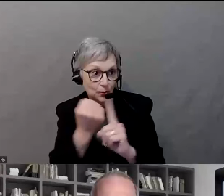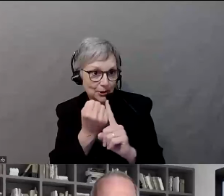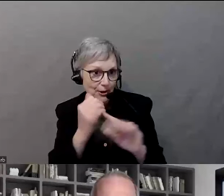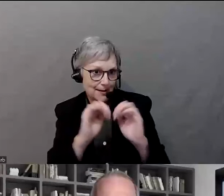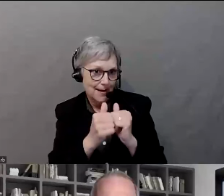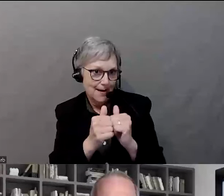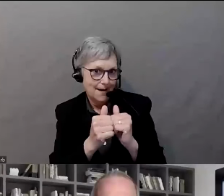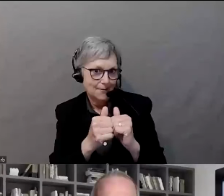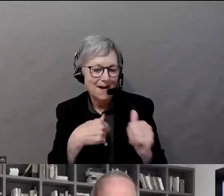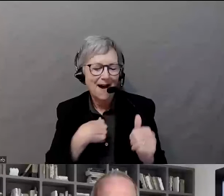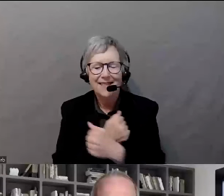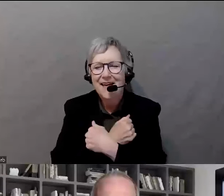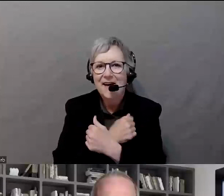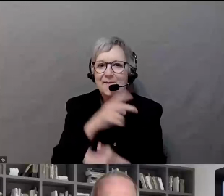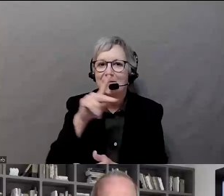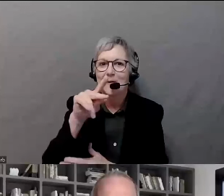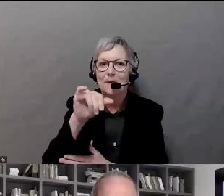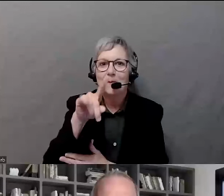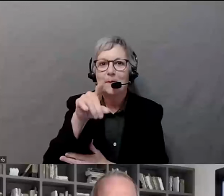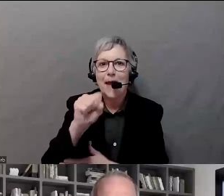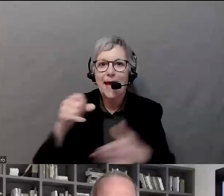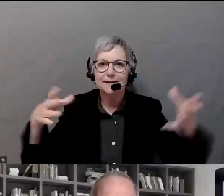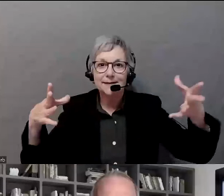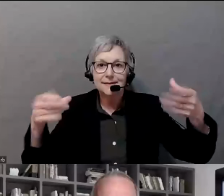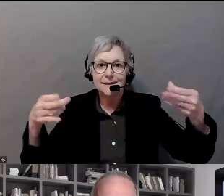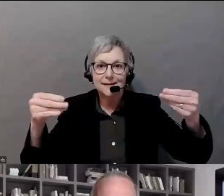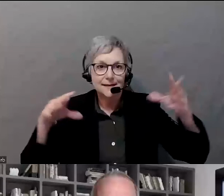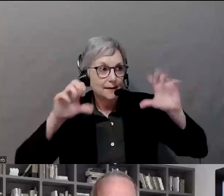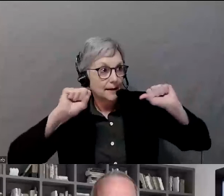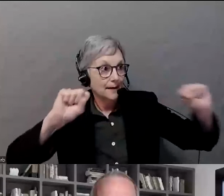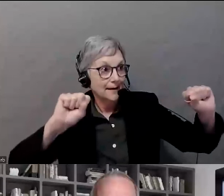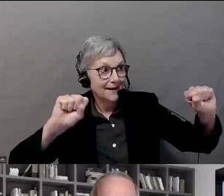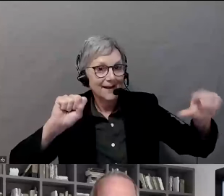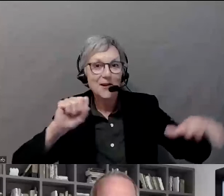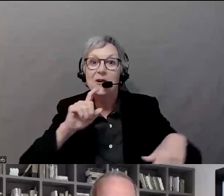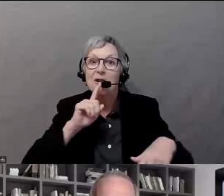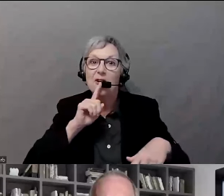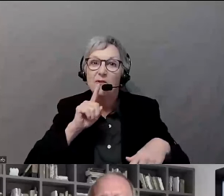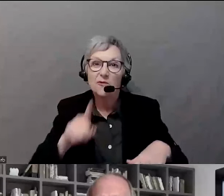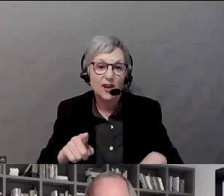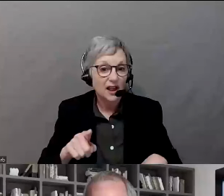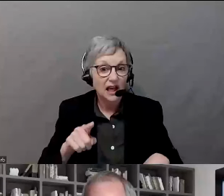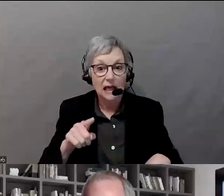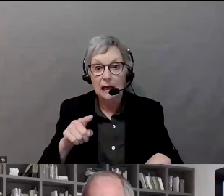THE PADS. THERE IS NOTHING LIKE SEEING A STRAITJACKET AND PADDED